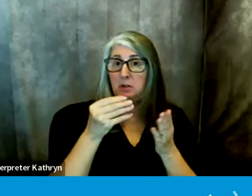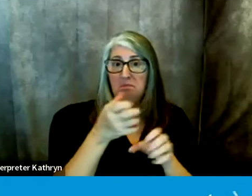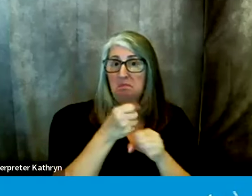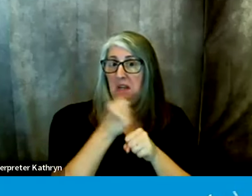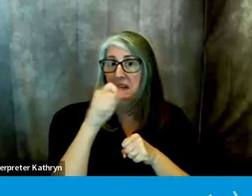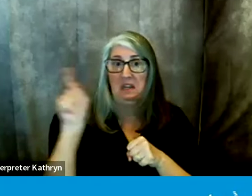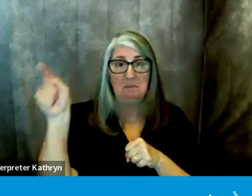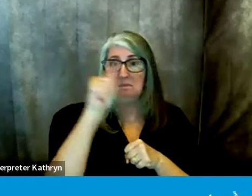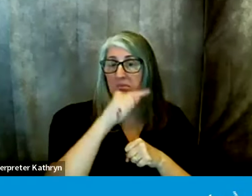Do you want to take that?